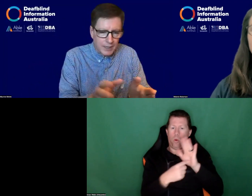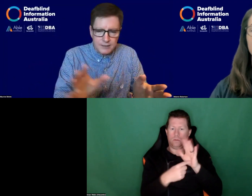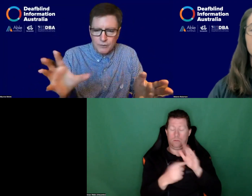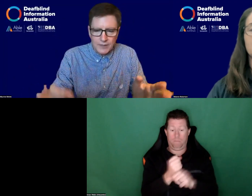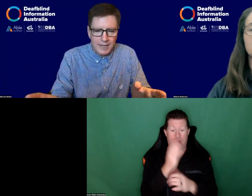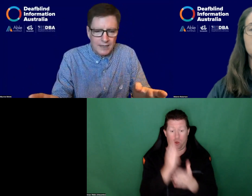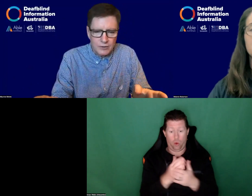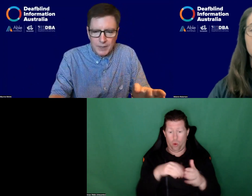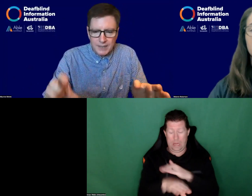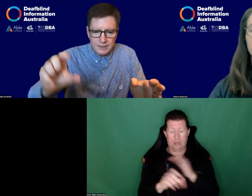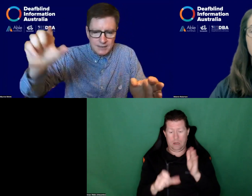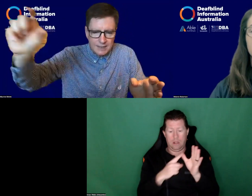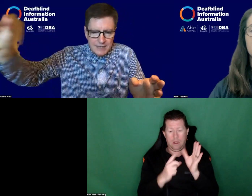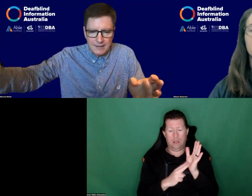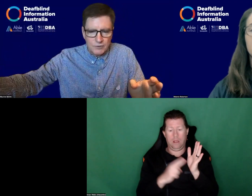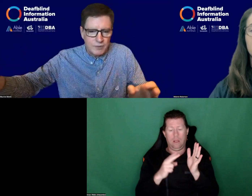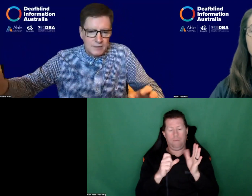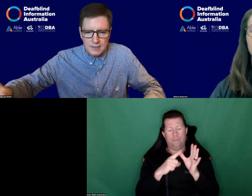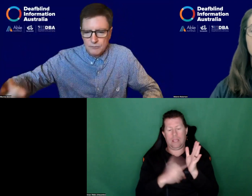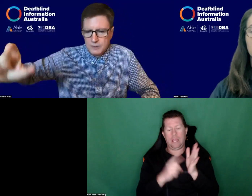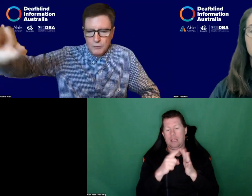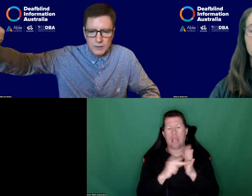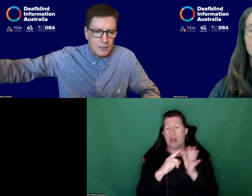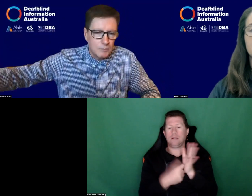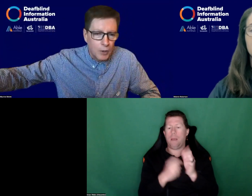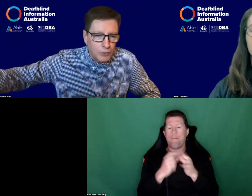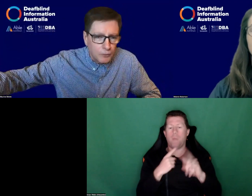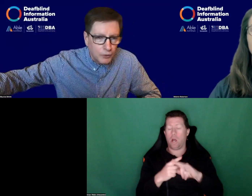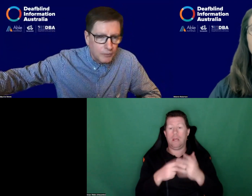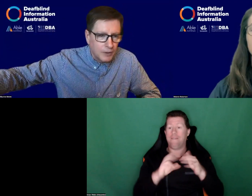So if the calendar box said after recess it was going to be the motor room,